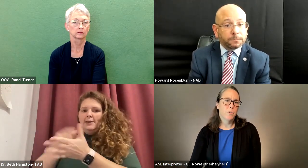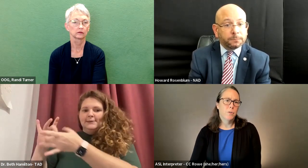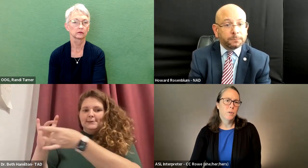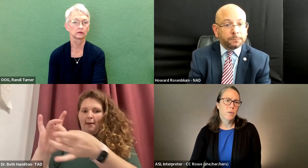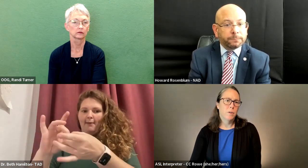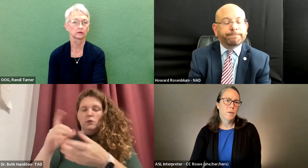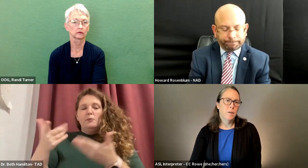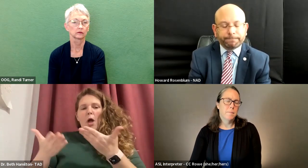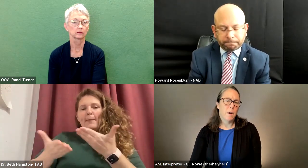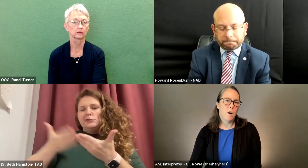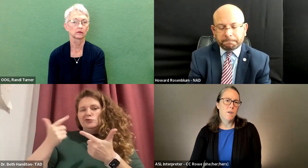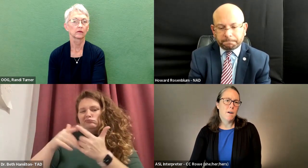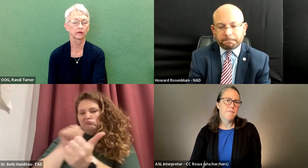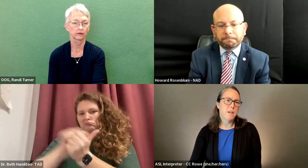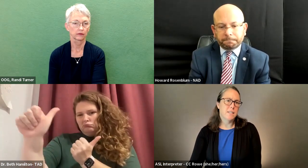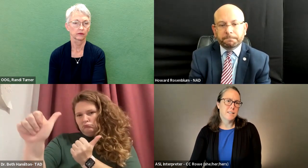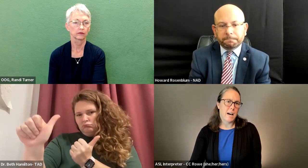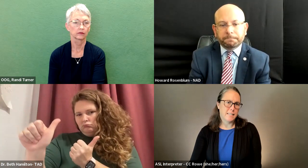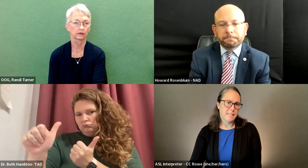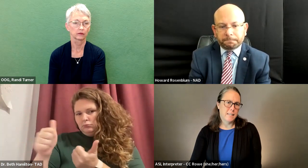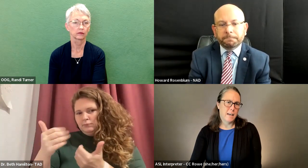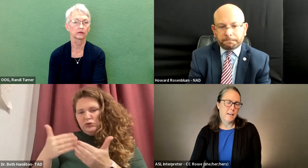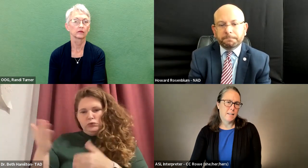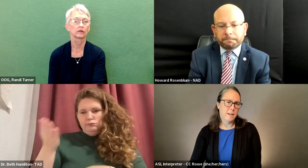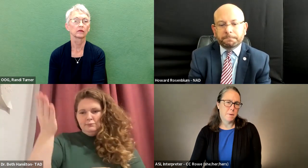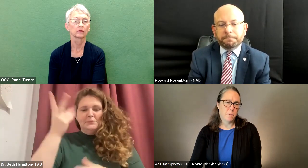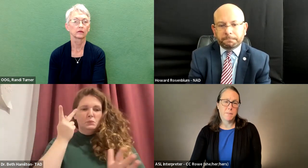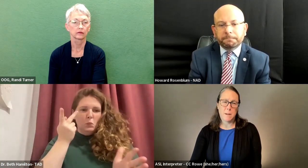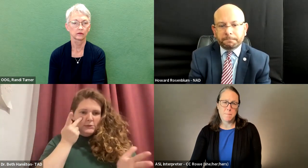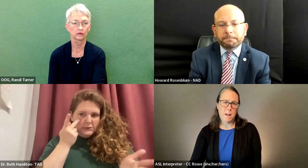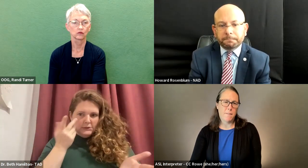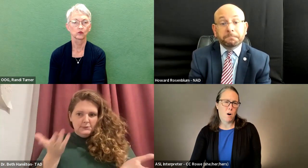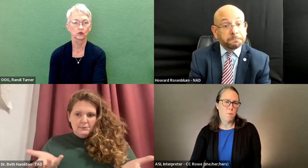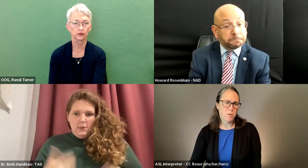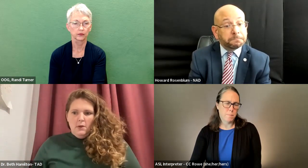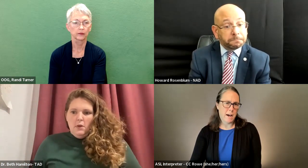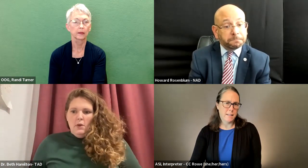too address other issues that we have. We also have other bills that we have pro